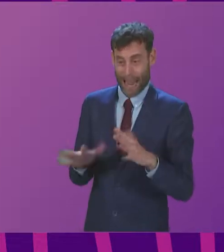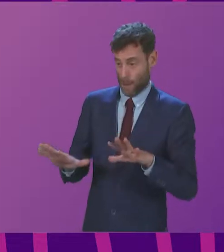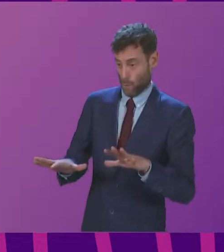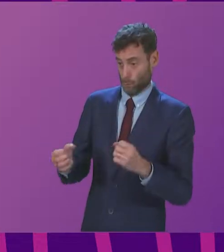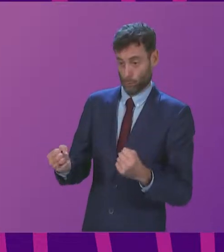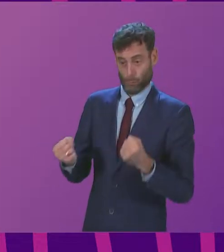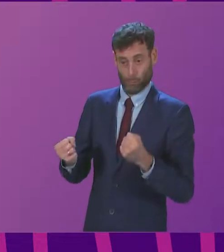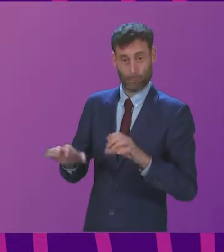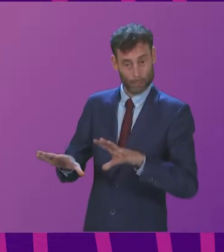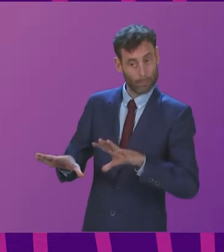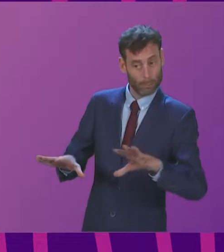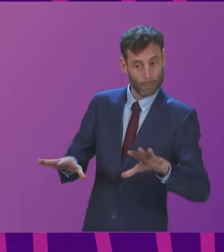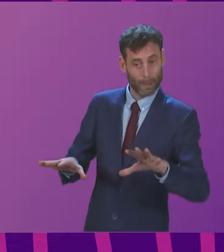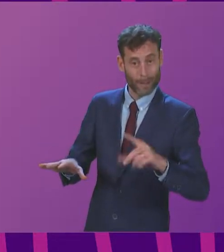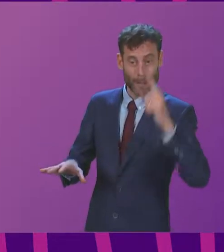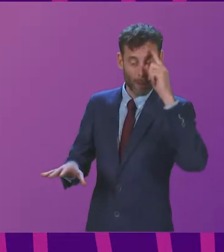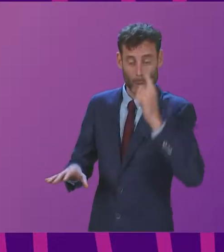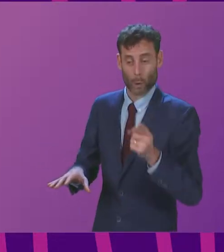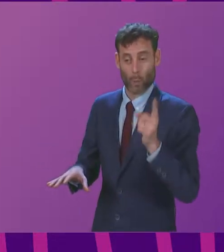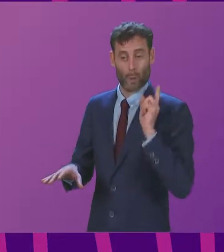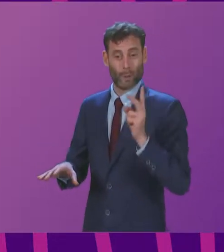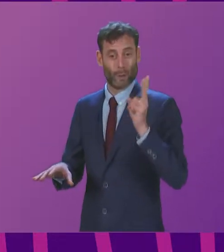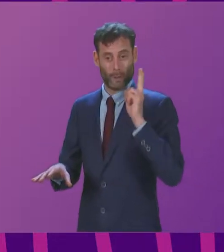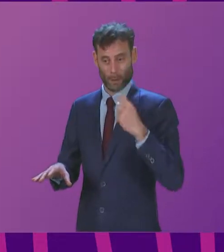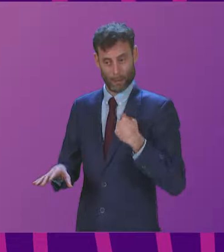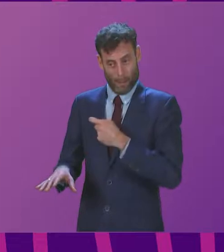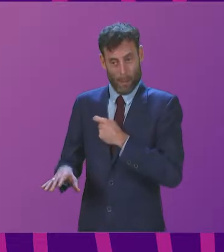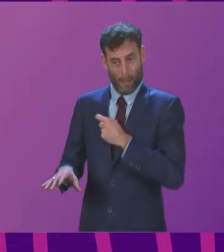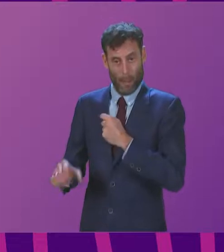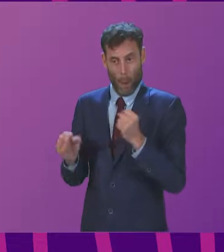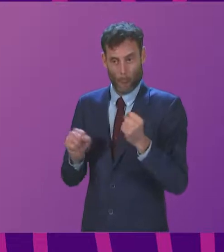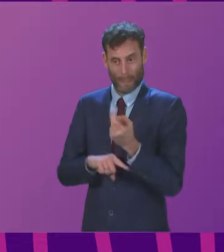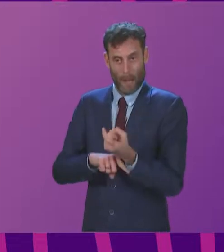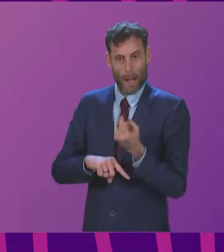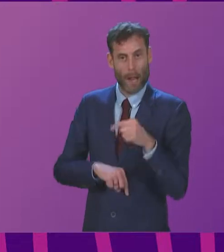hope just a few weeks ago. However, I cannot emphasise strongly enough that our position